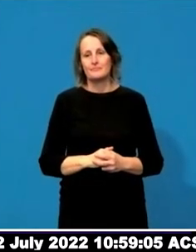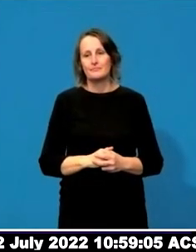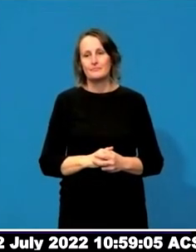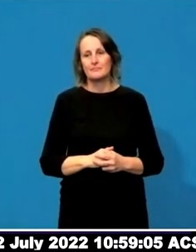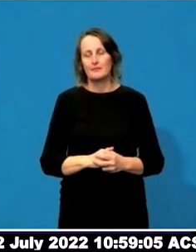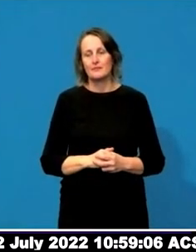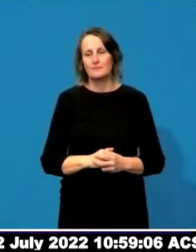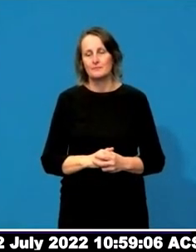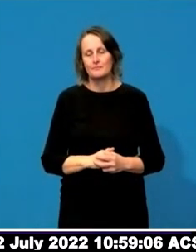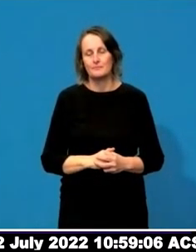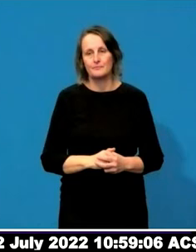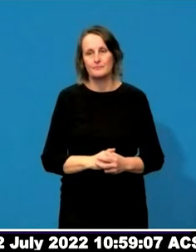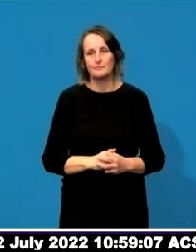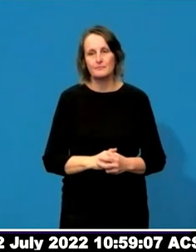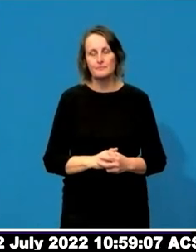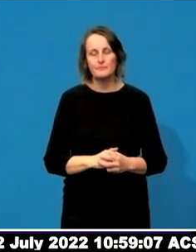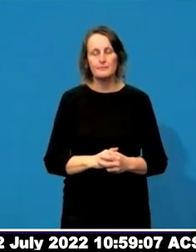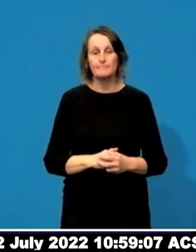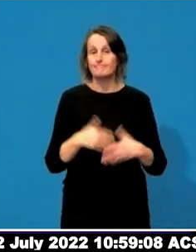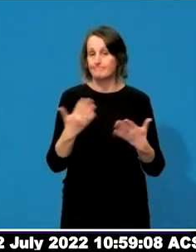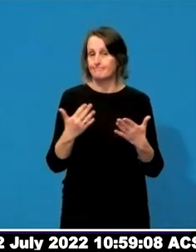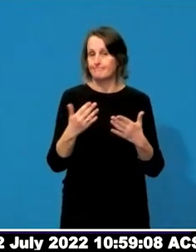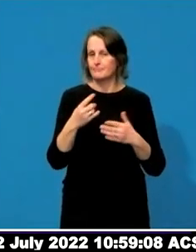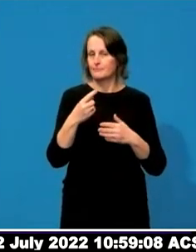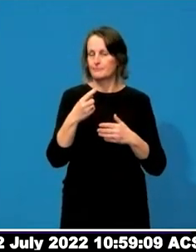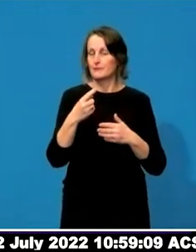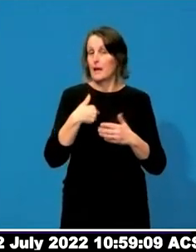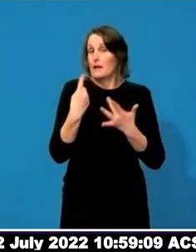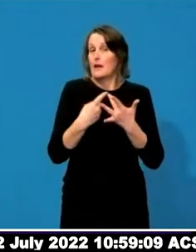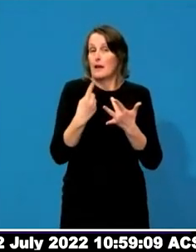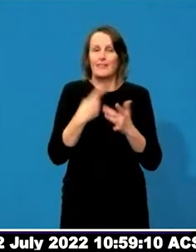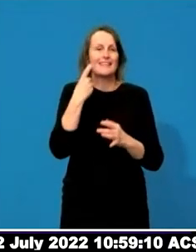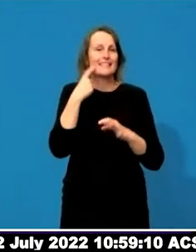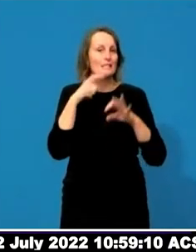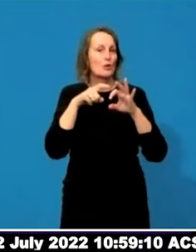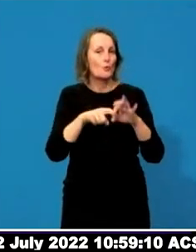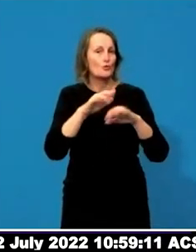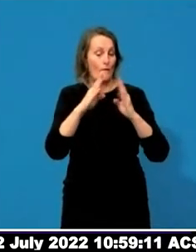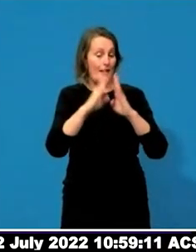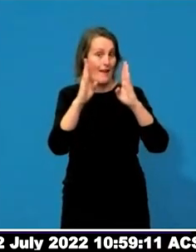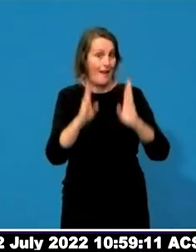to the simple question of housing. Yes. If one was unfamiliar with these communities,